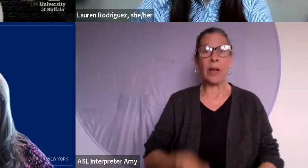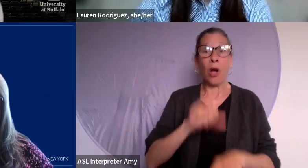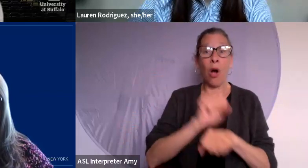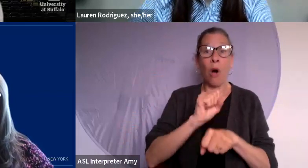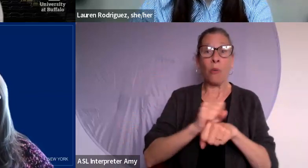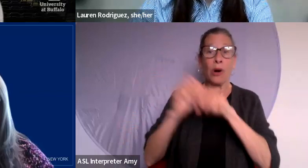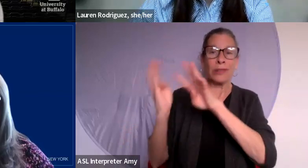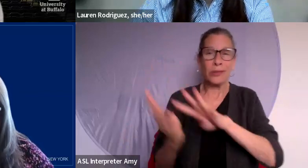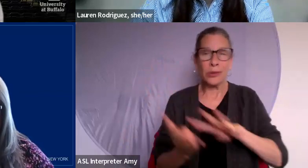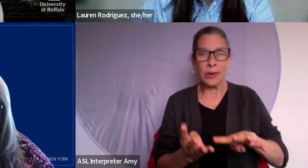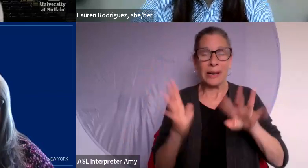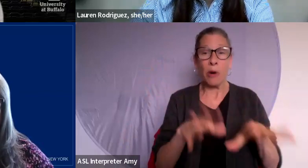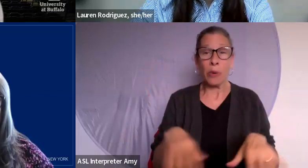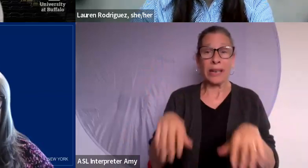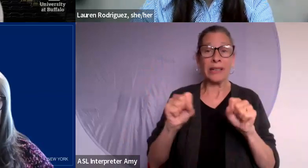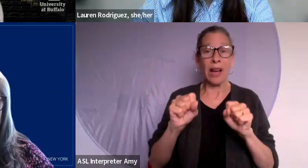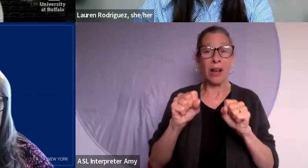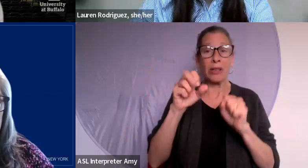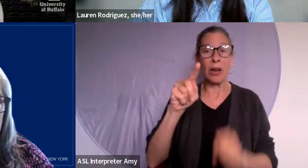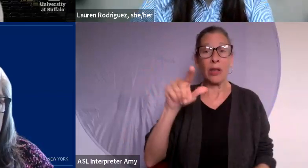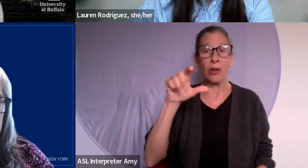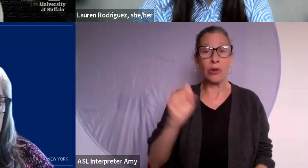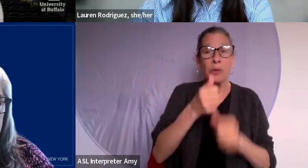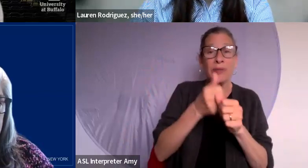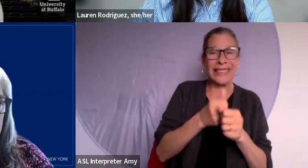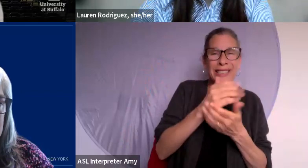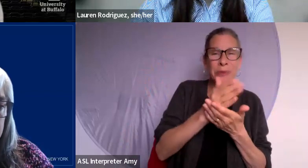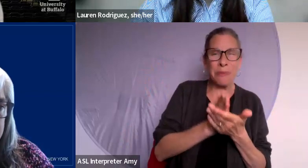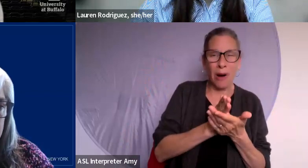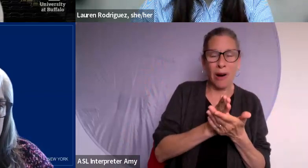I said, to conduct the tools for each tenant, and campus that is